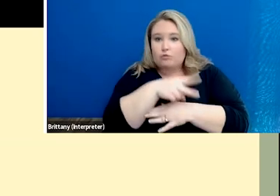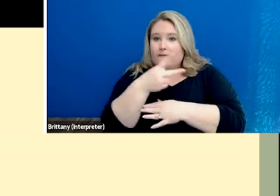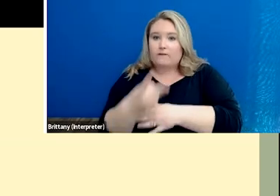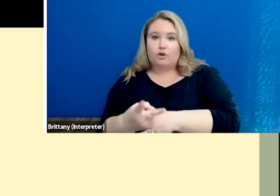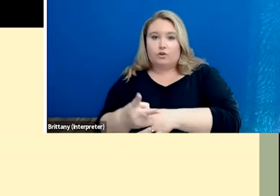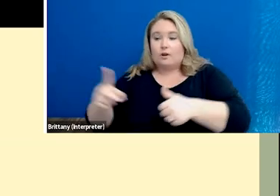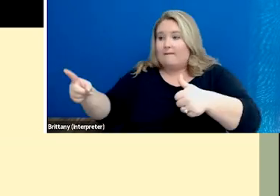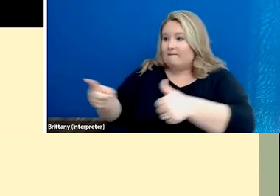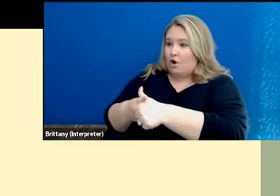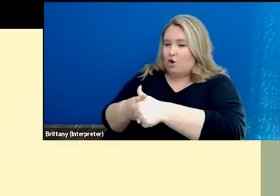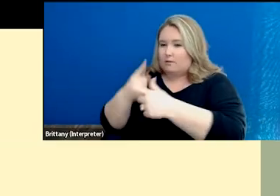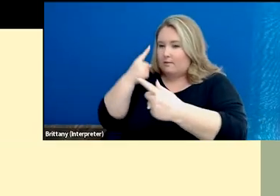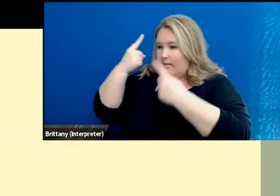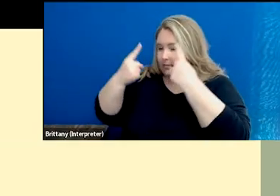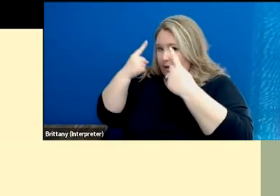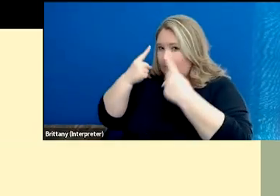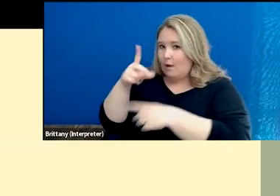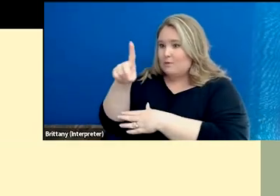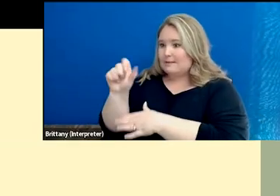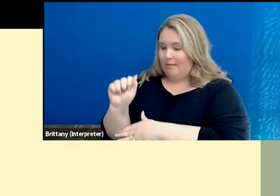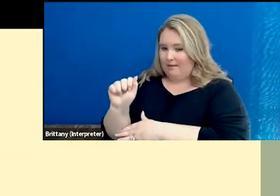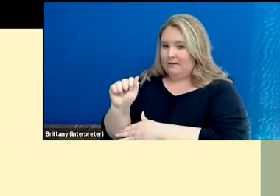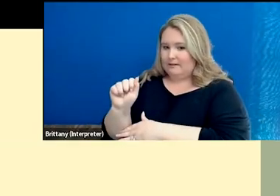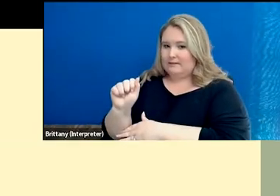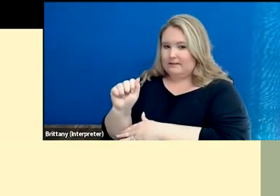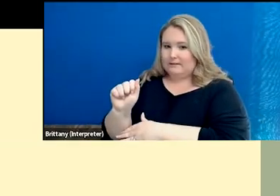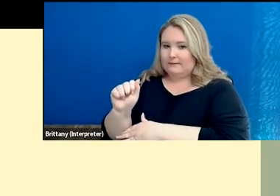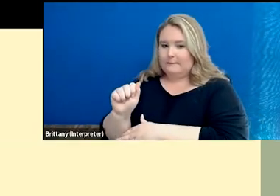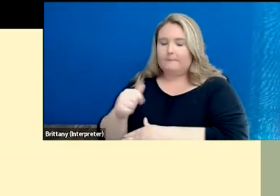these are the five things that are gonna happen. And we've already taken into account